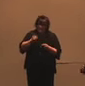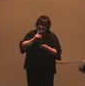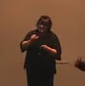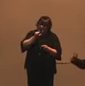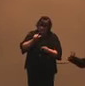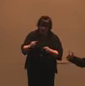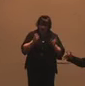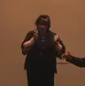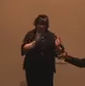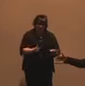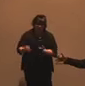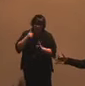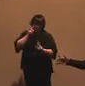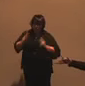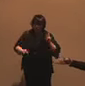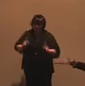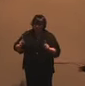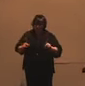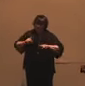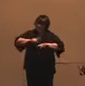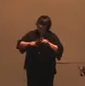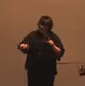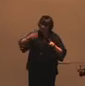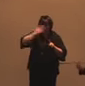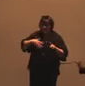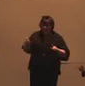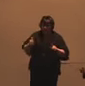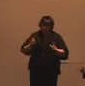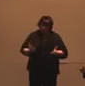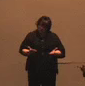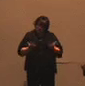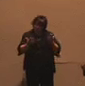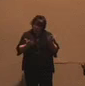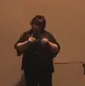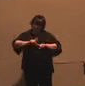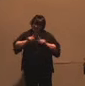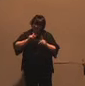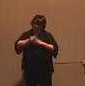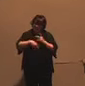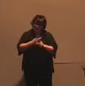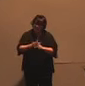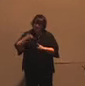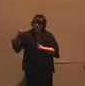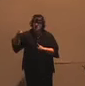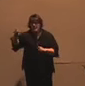but just giving some kind of a, he said, forest-like space.